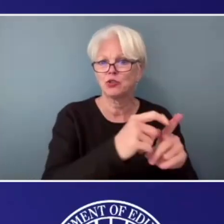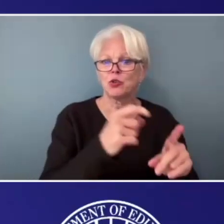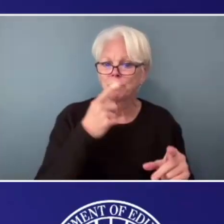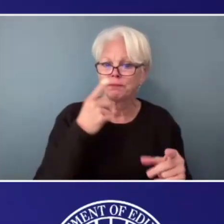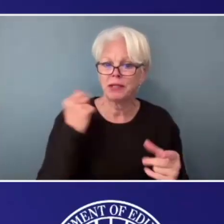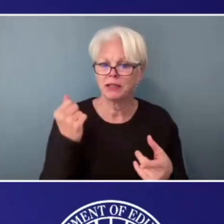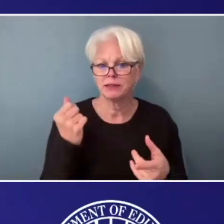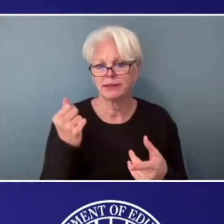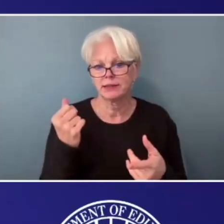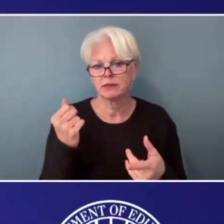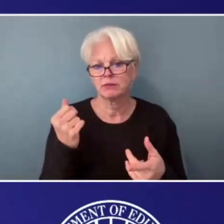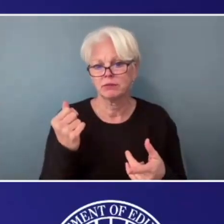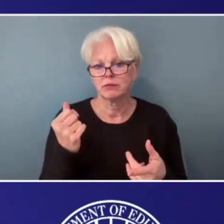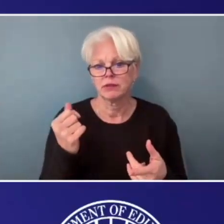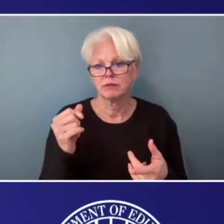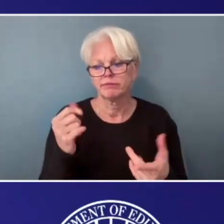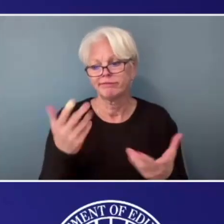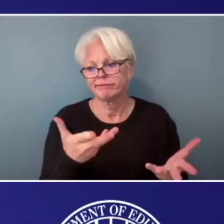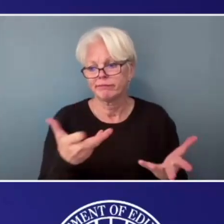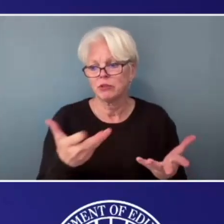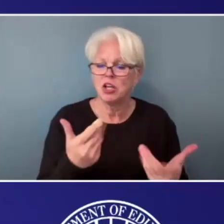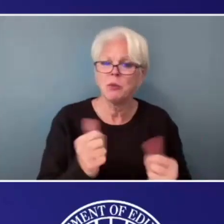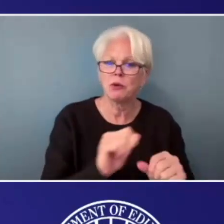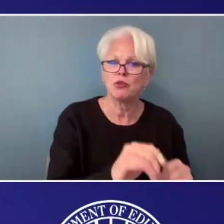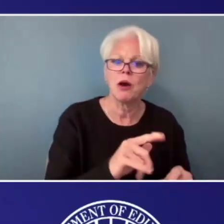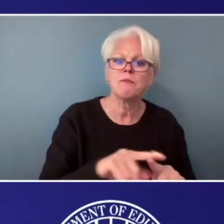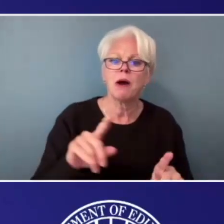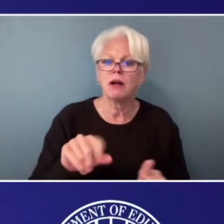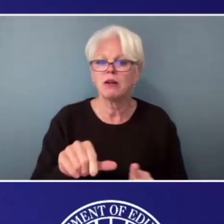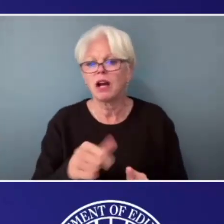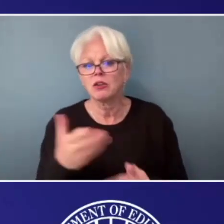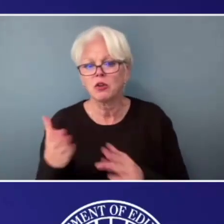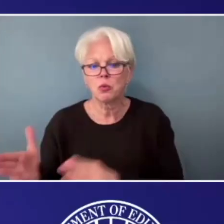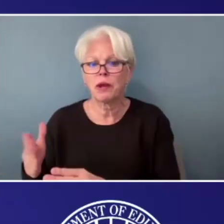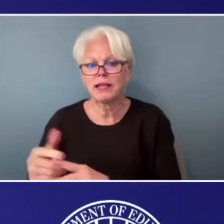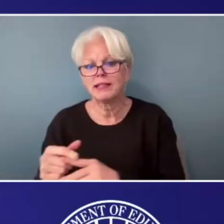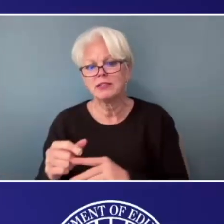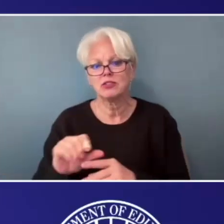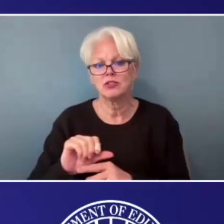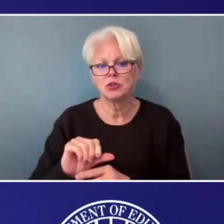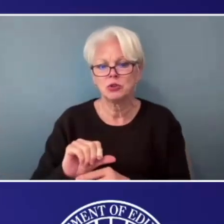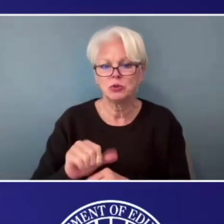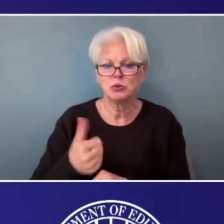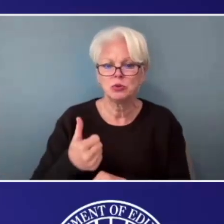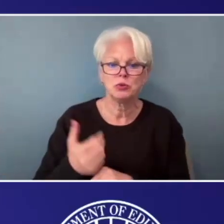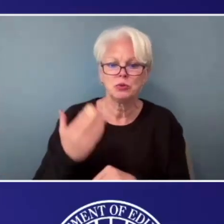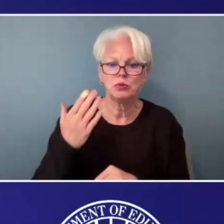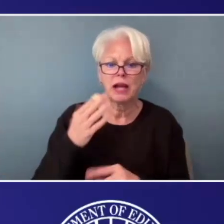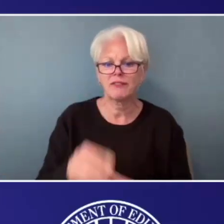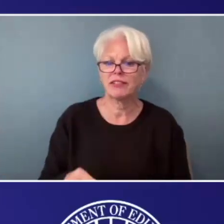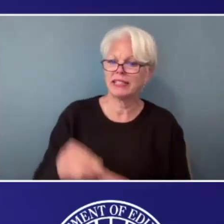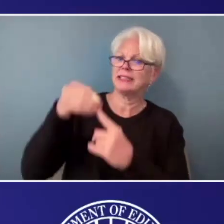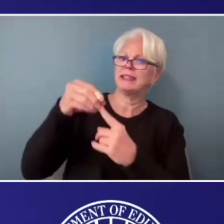you know, exception or qualify what this actually means by adding more words, I guess. You know, this seemed to be the